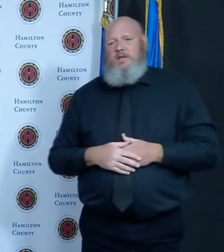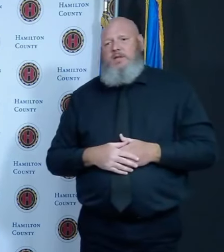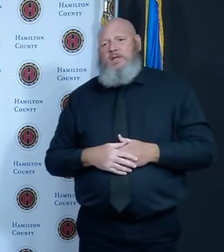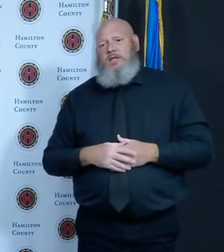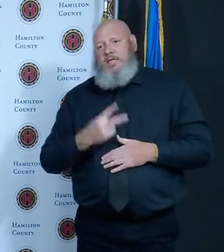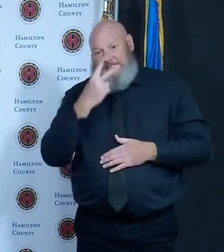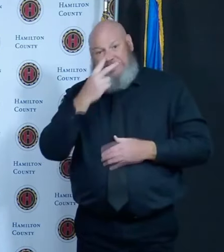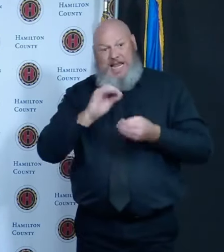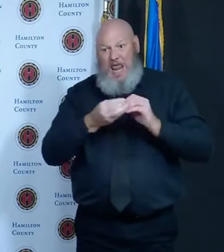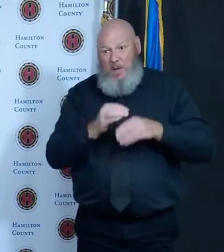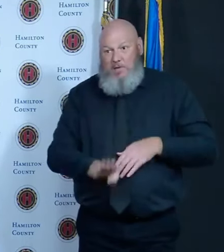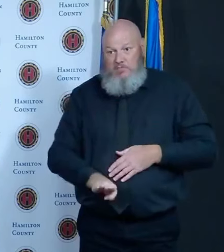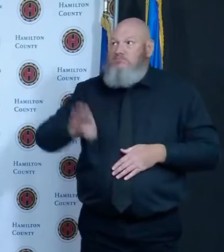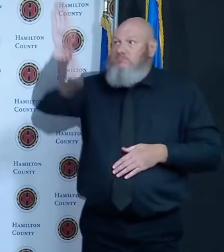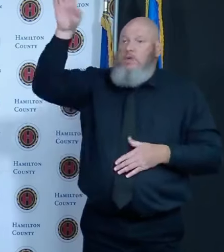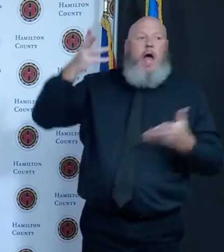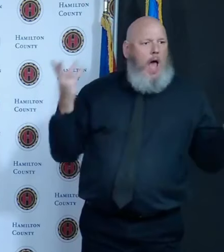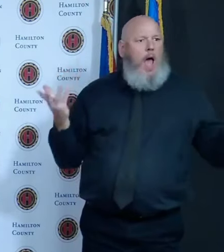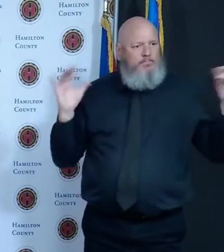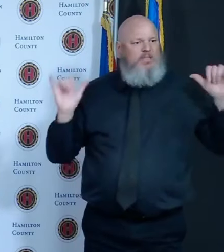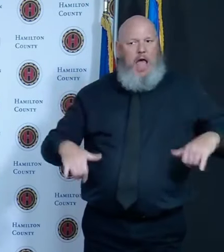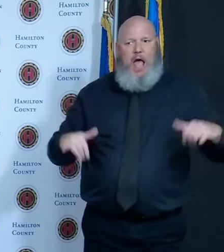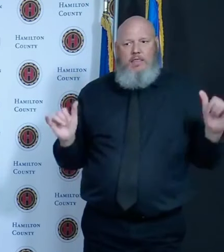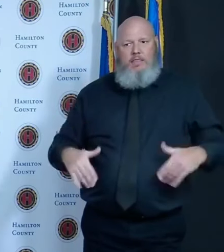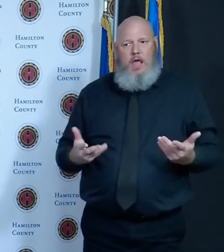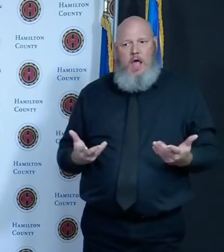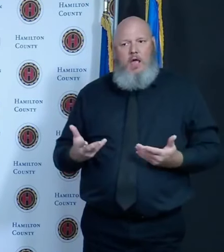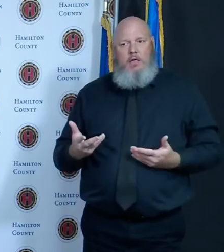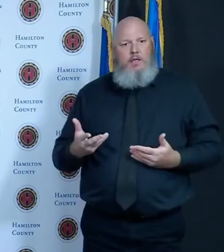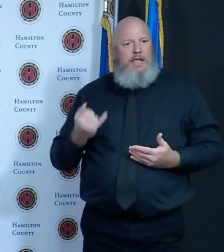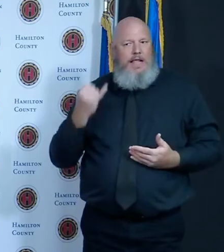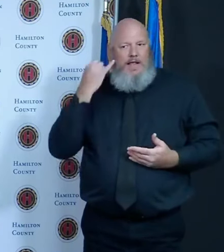had we not done anything in this community so as I said